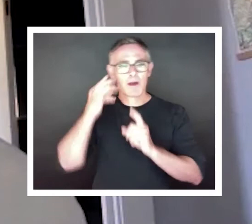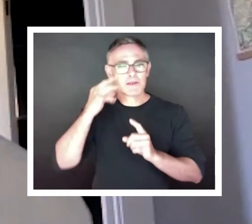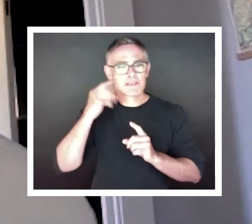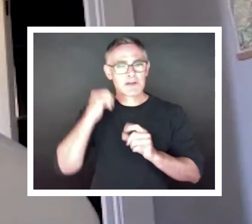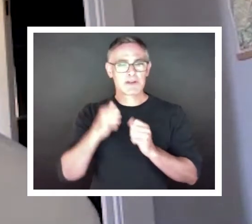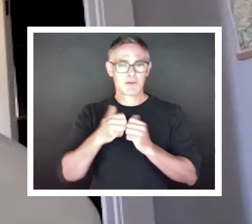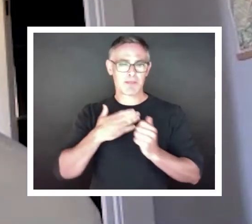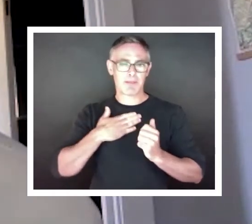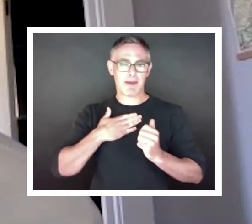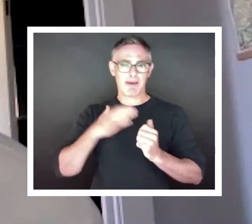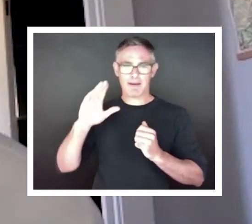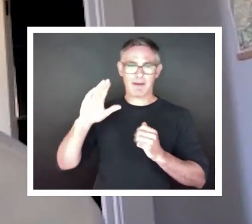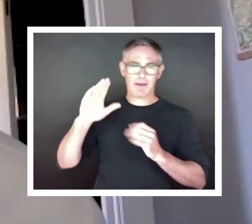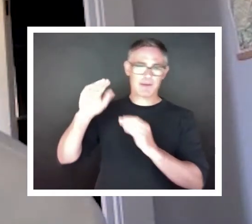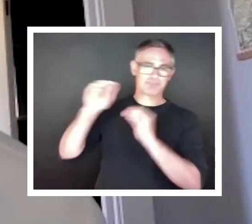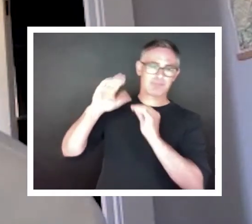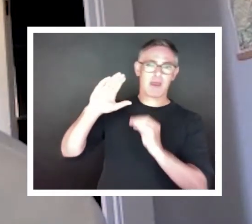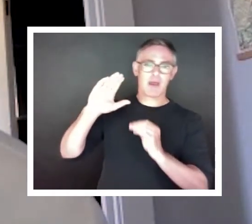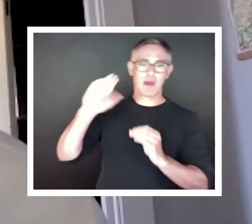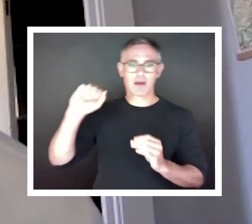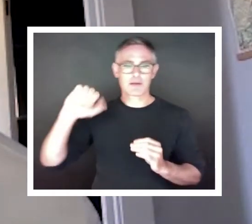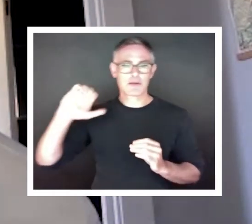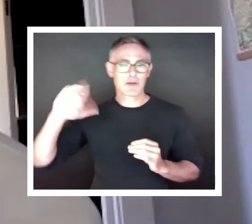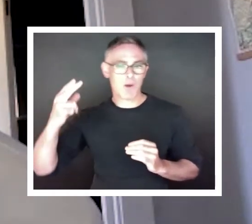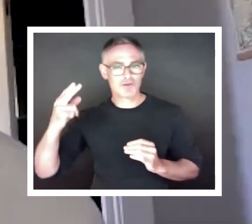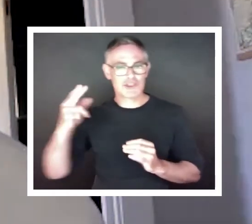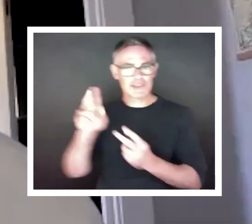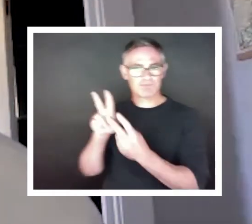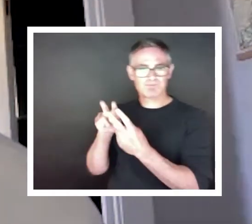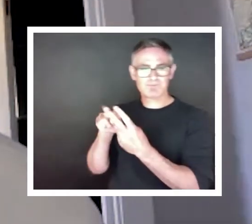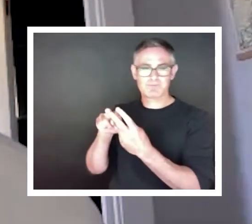and they helped me with my assignment.